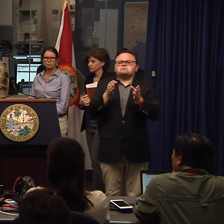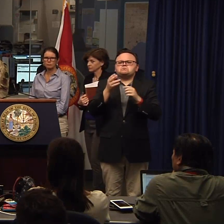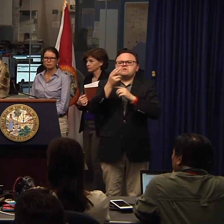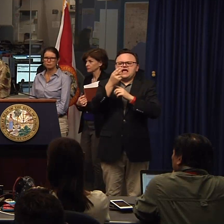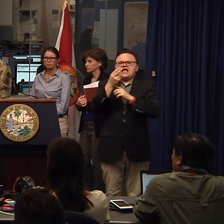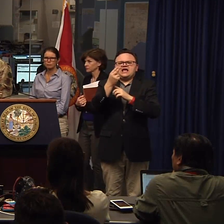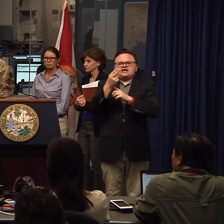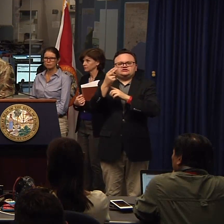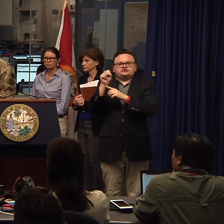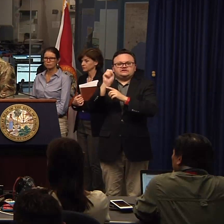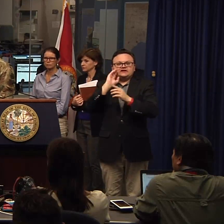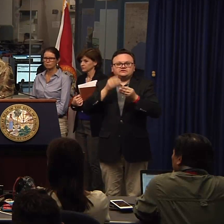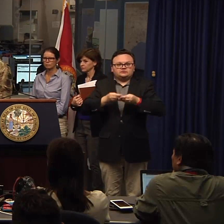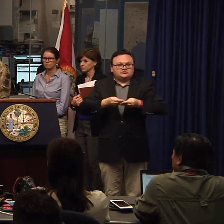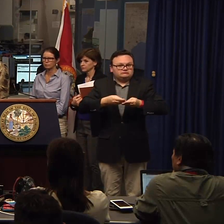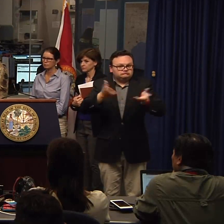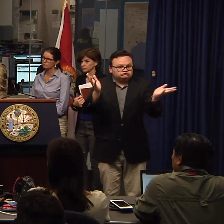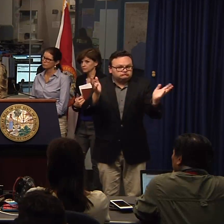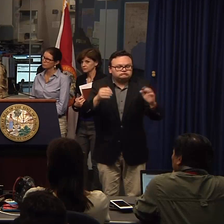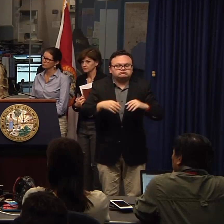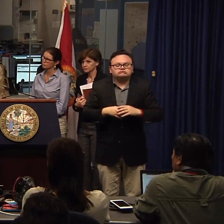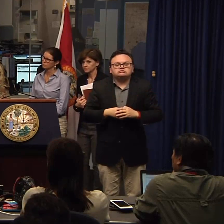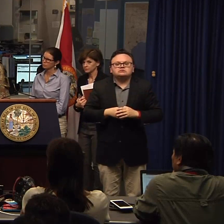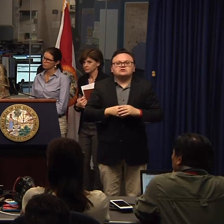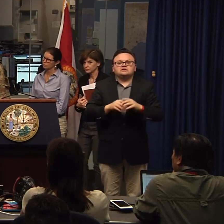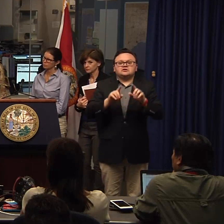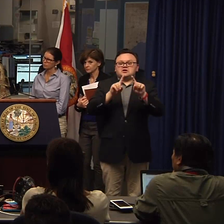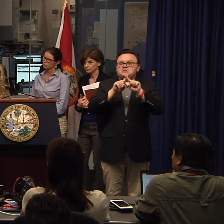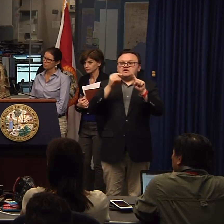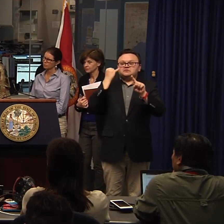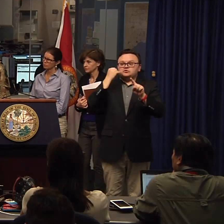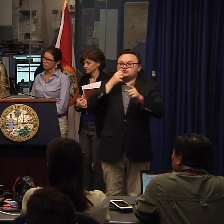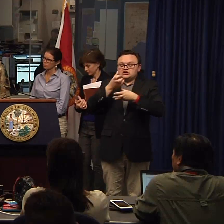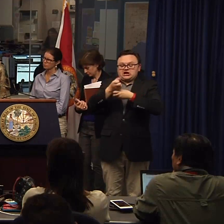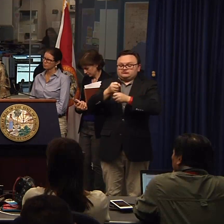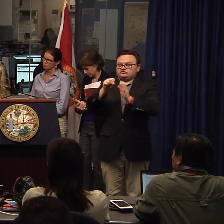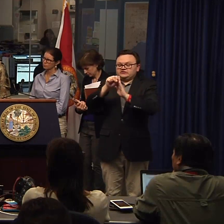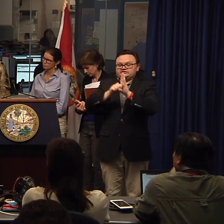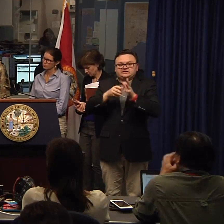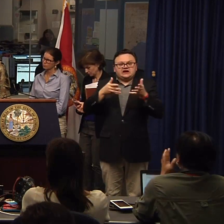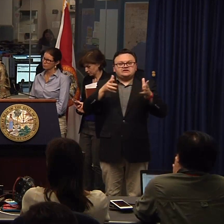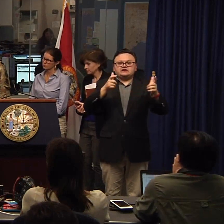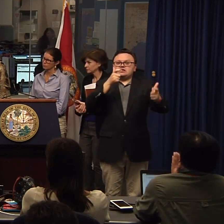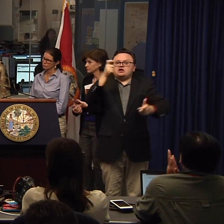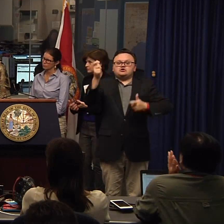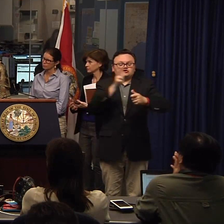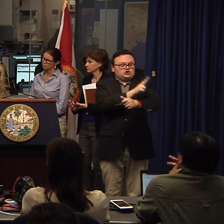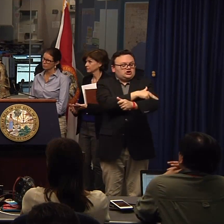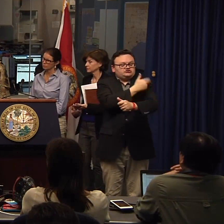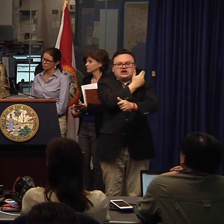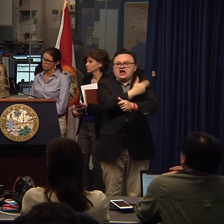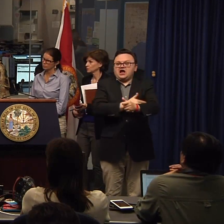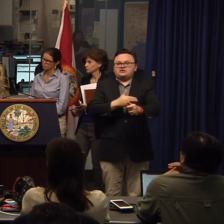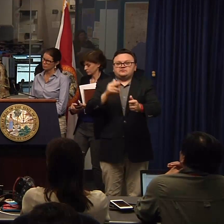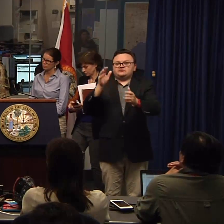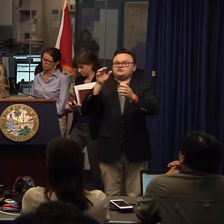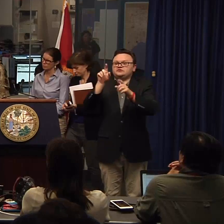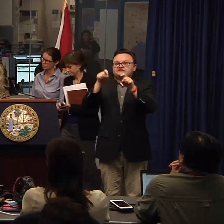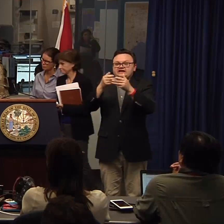KNOW DOD HAS SOME CAPACITY THERE. LOOK, THEY DON'T TRUST THE